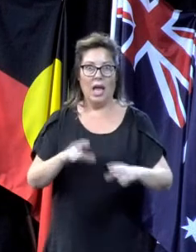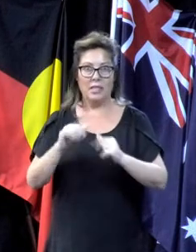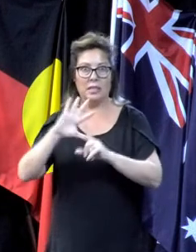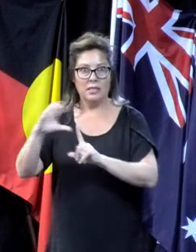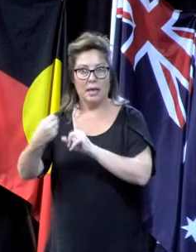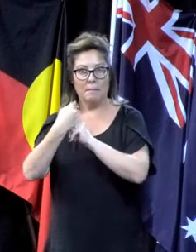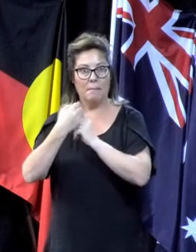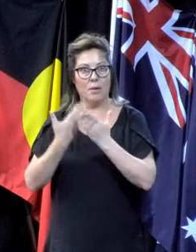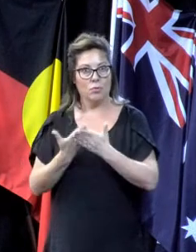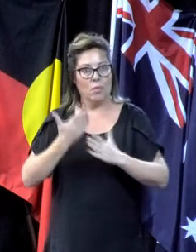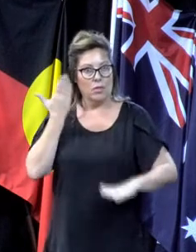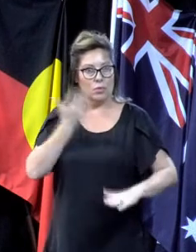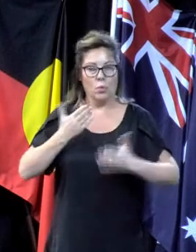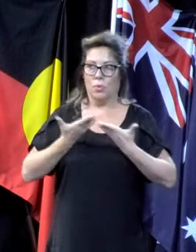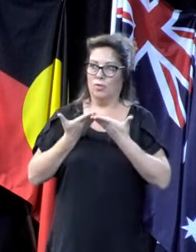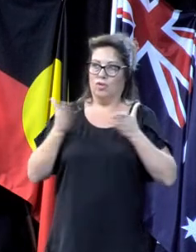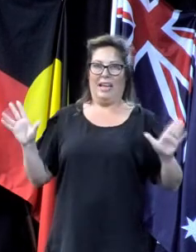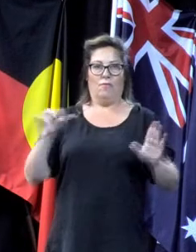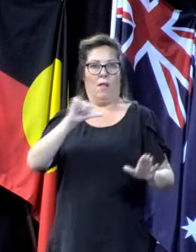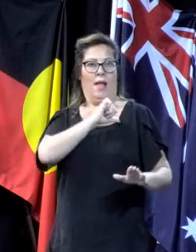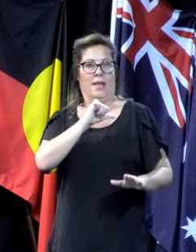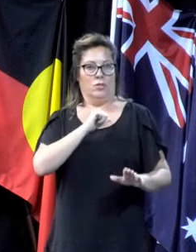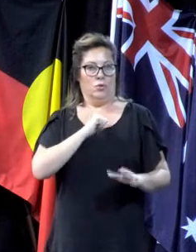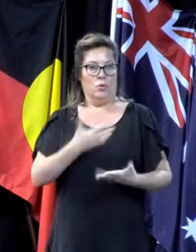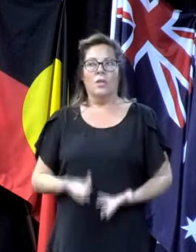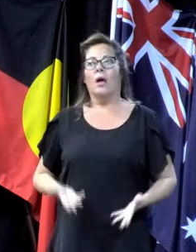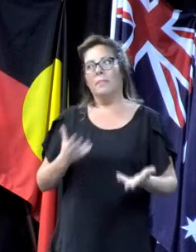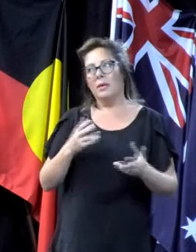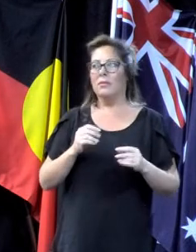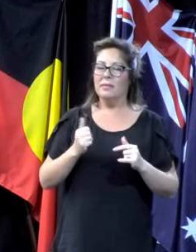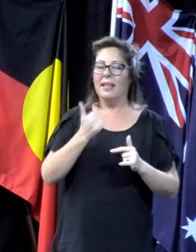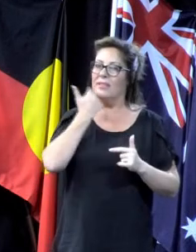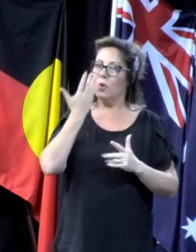in the school because that's always one of the areas of difficulty